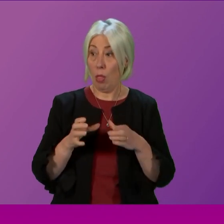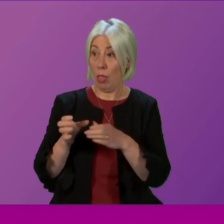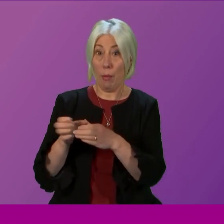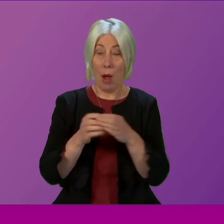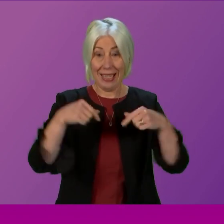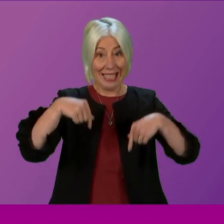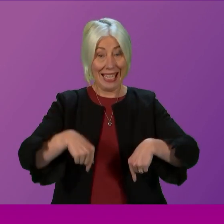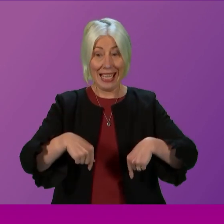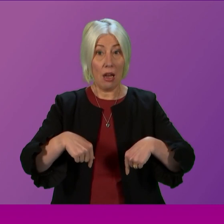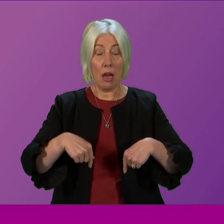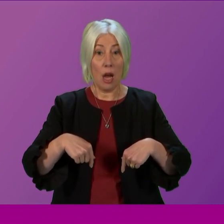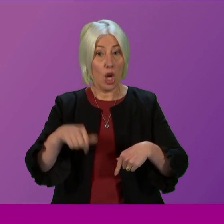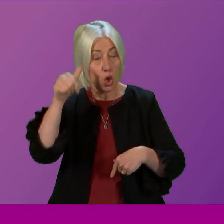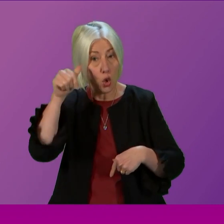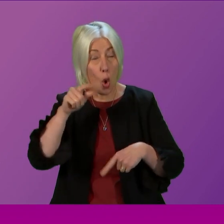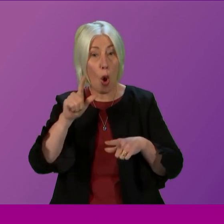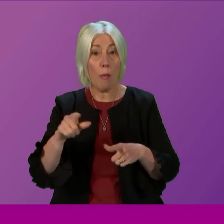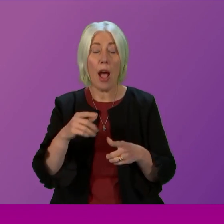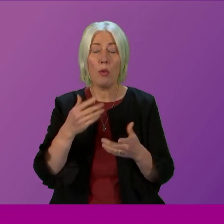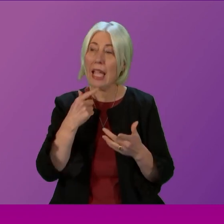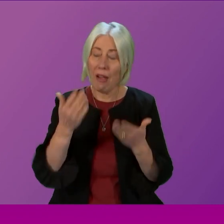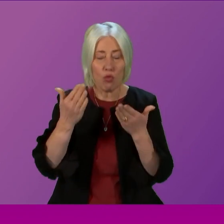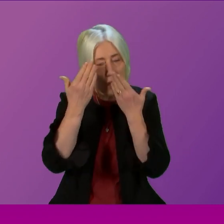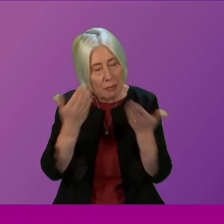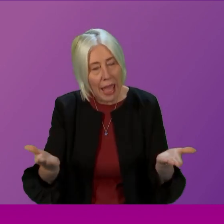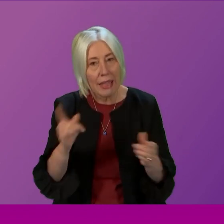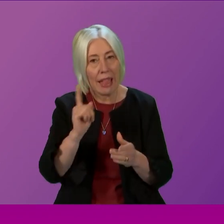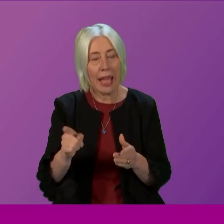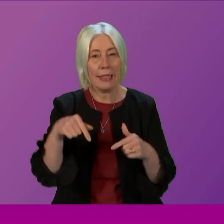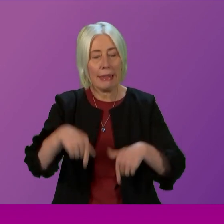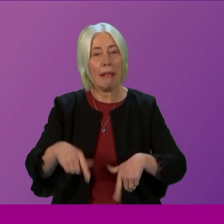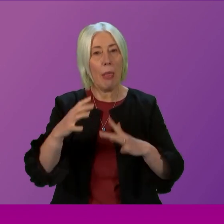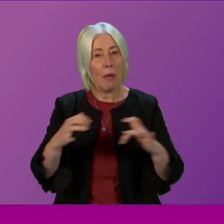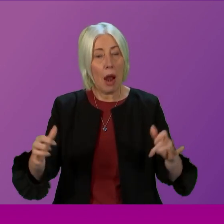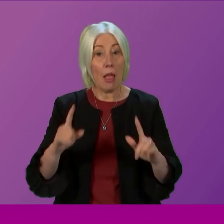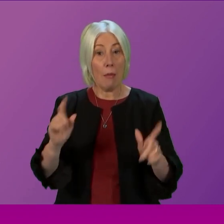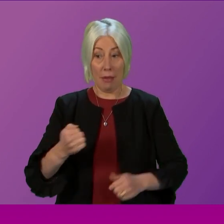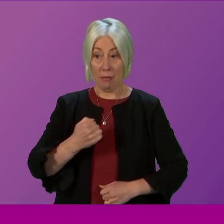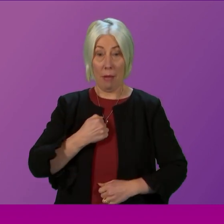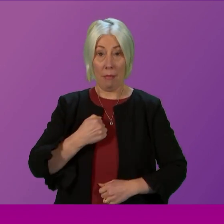often call on the Scottish Government to respect. As my record shows, and as my